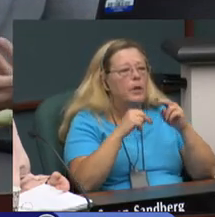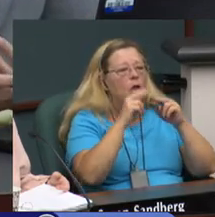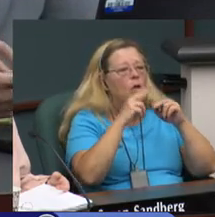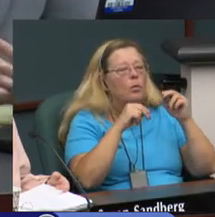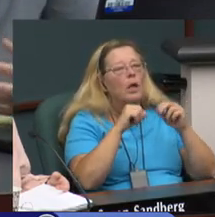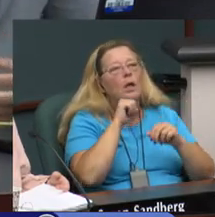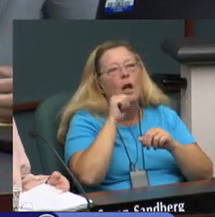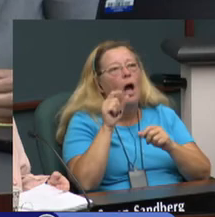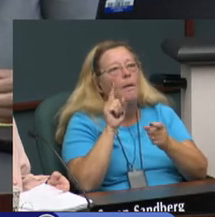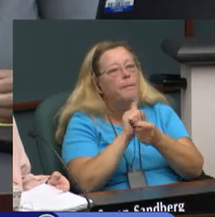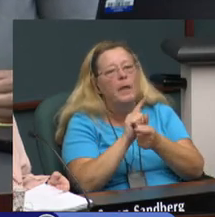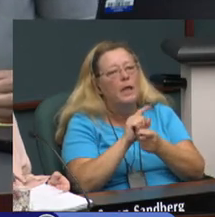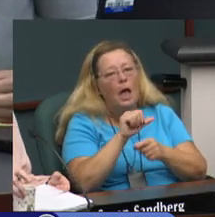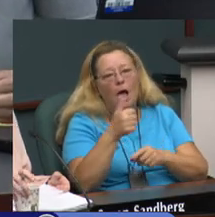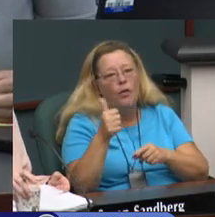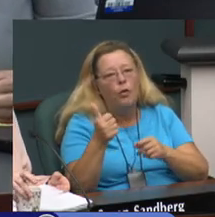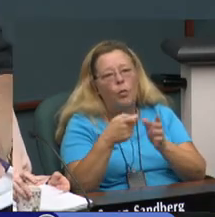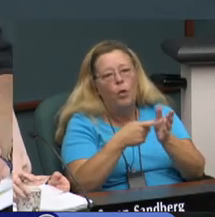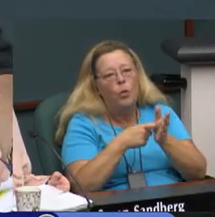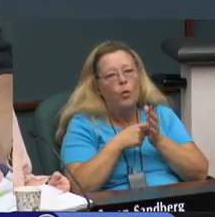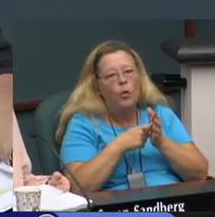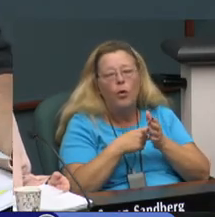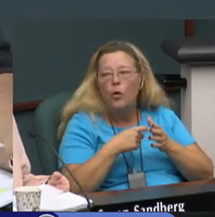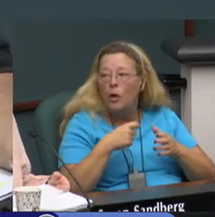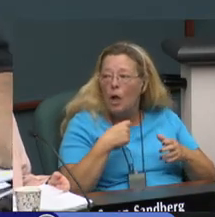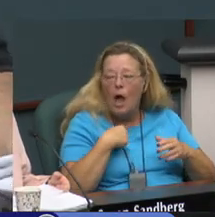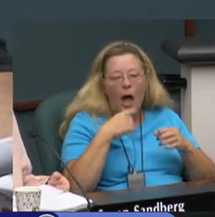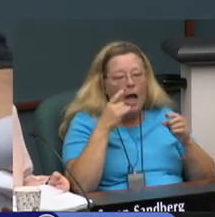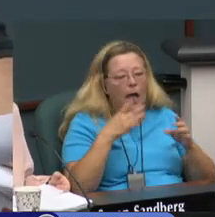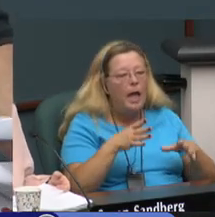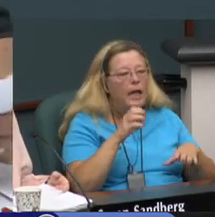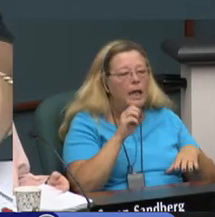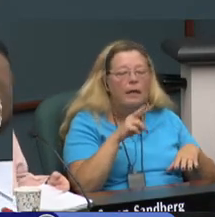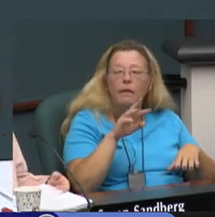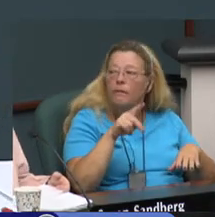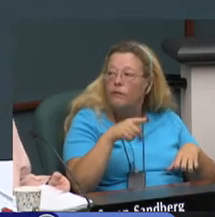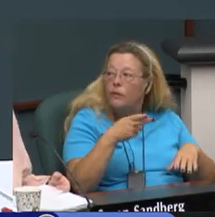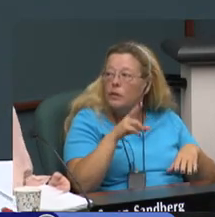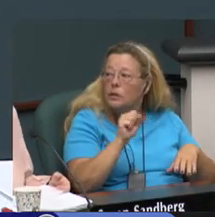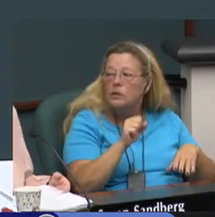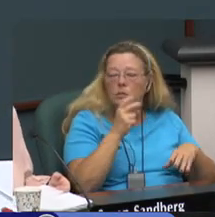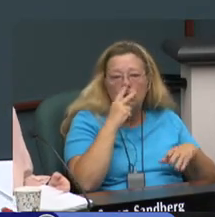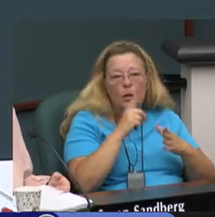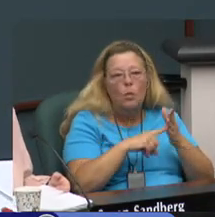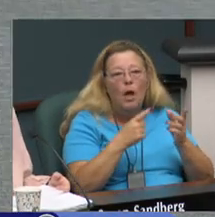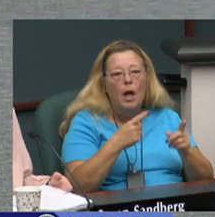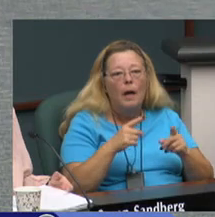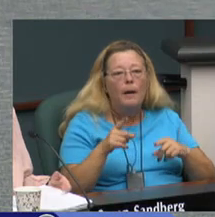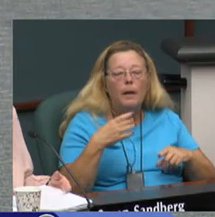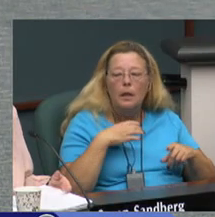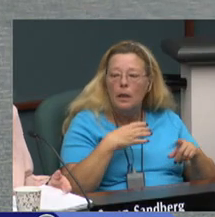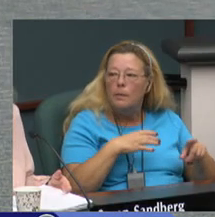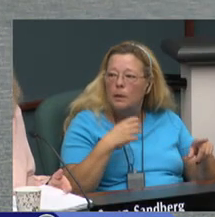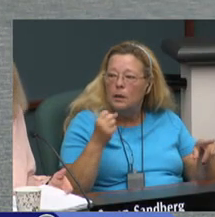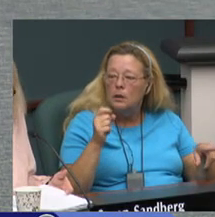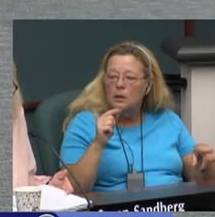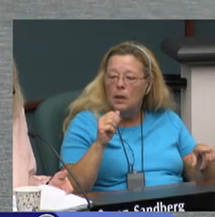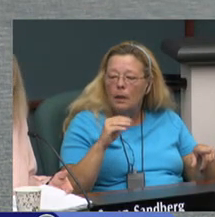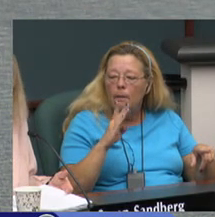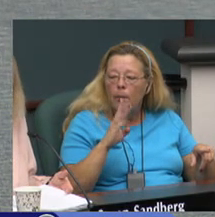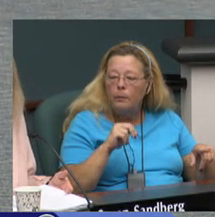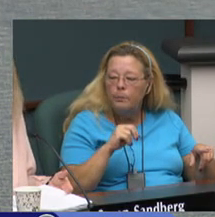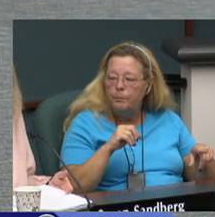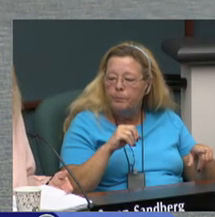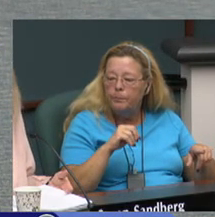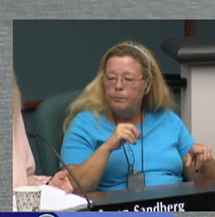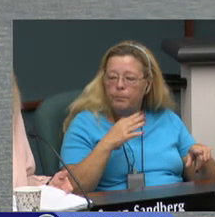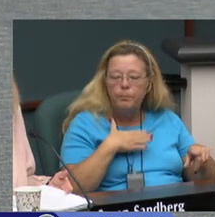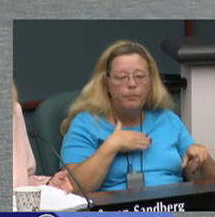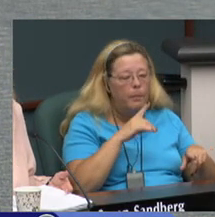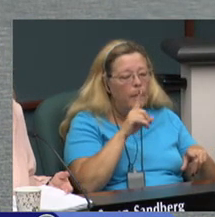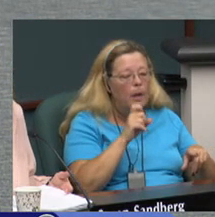requirements council member Sandberg thank you my question has to do with the